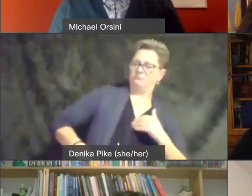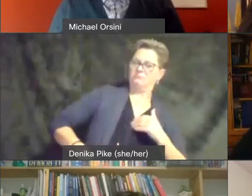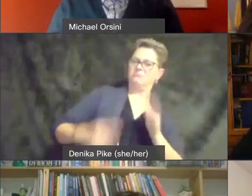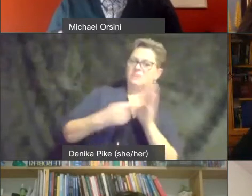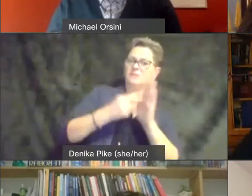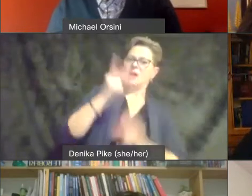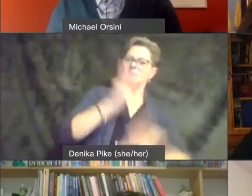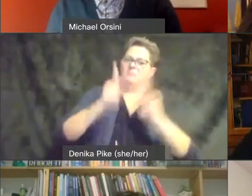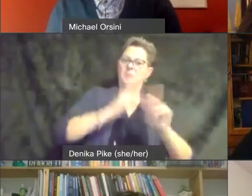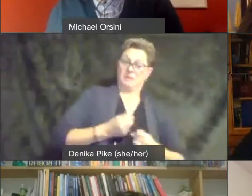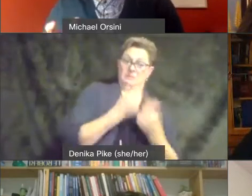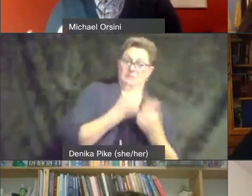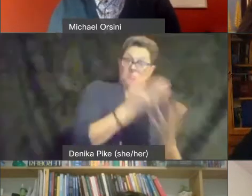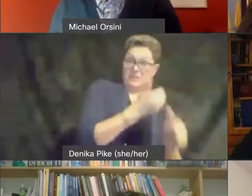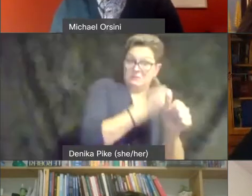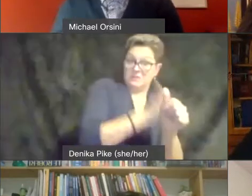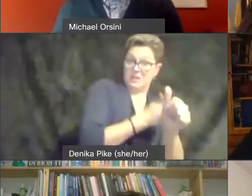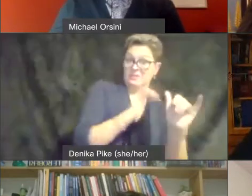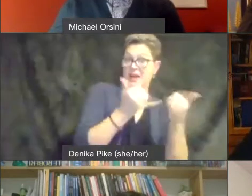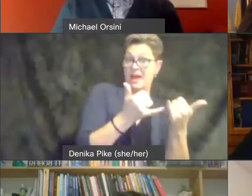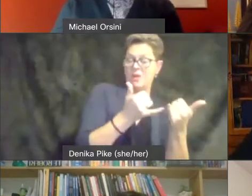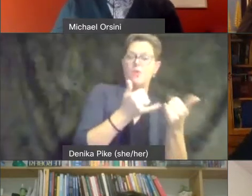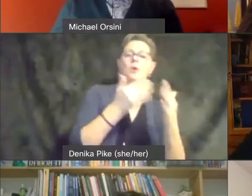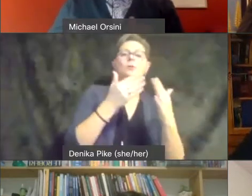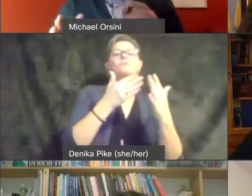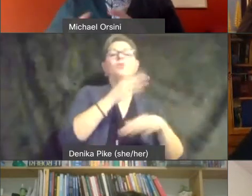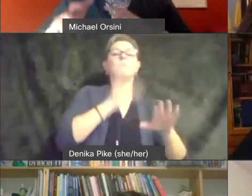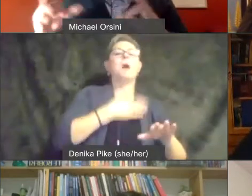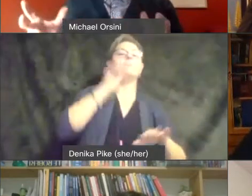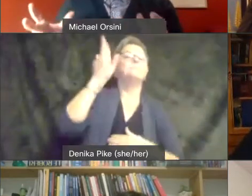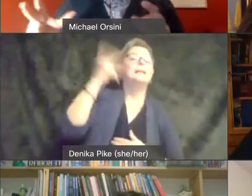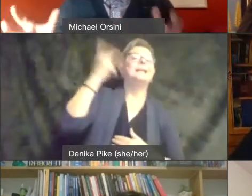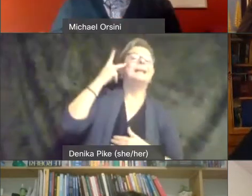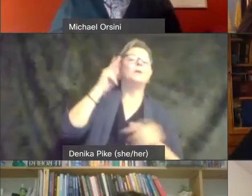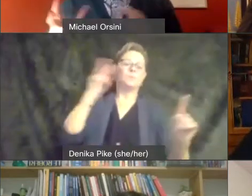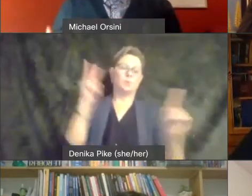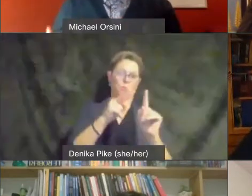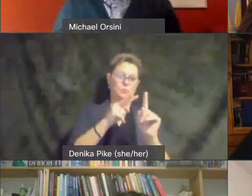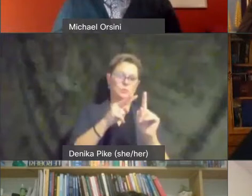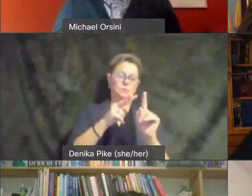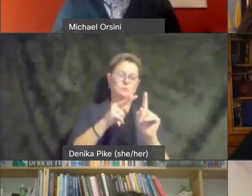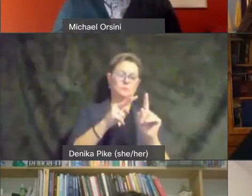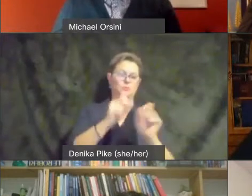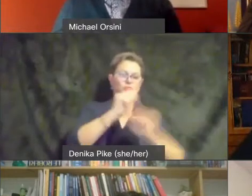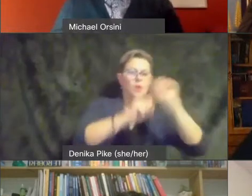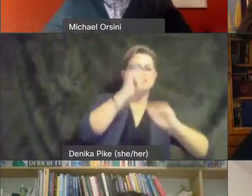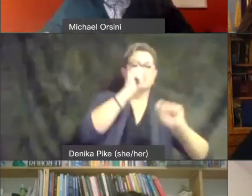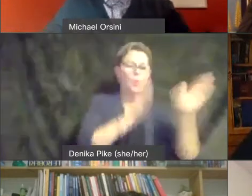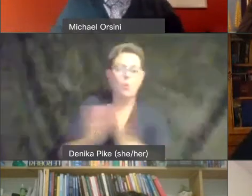And they express themselves through their kind of political opposition to something. But but there's a sort of a structuring and ordering of emotions. It's not just.